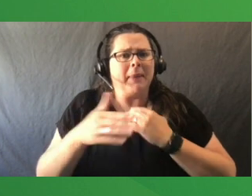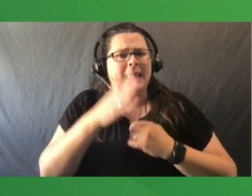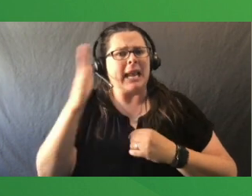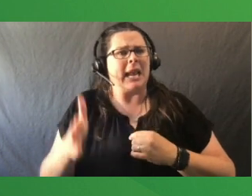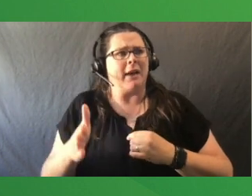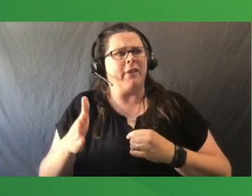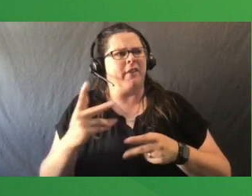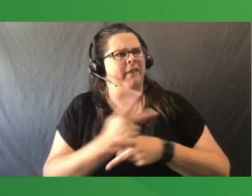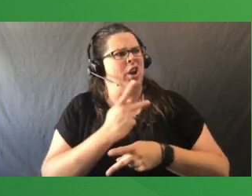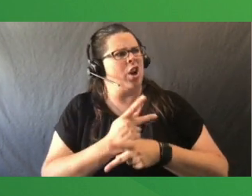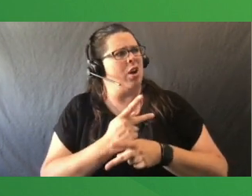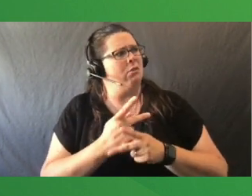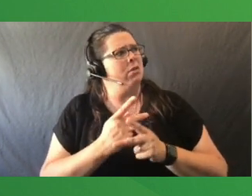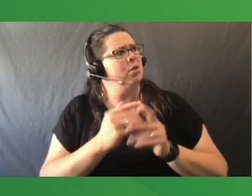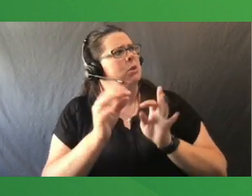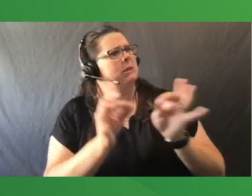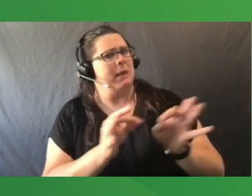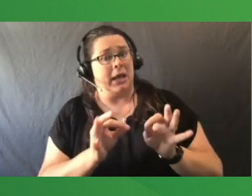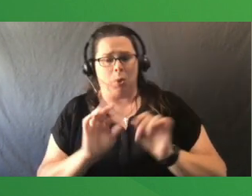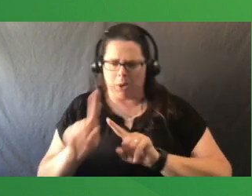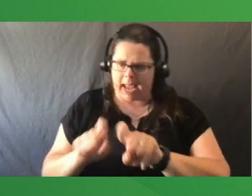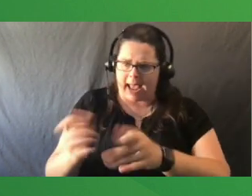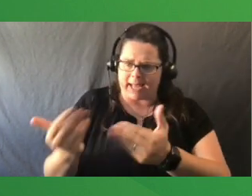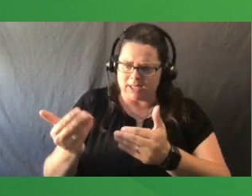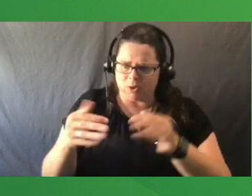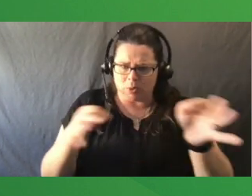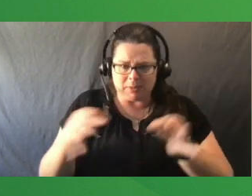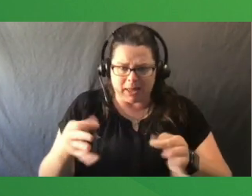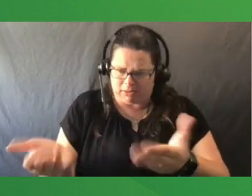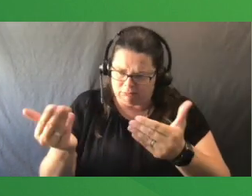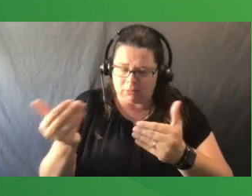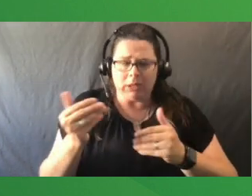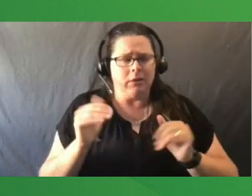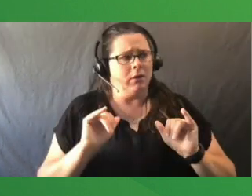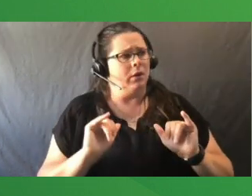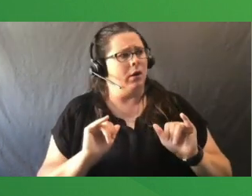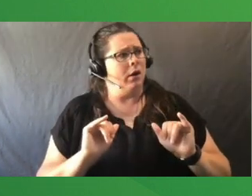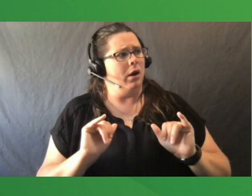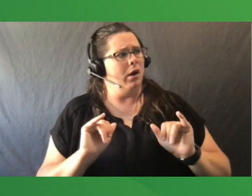And once we ask them to explain it, they're like, wait, I guess I can't explain that.